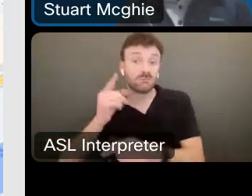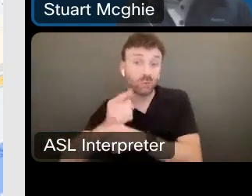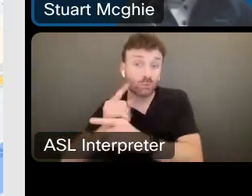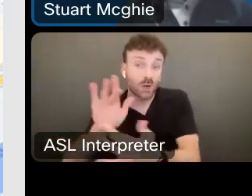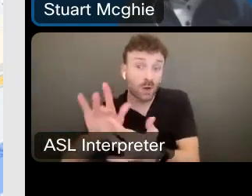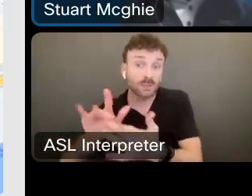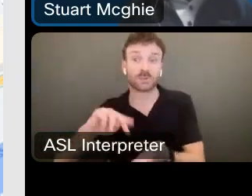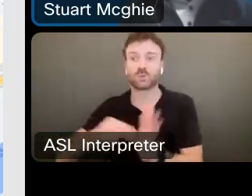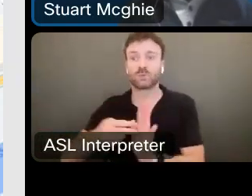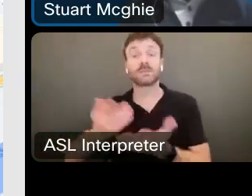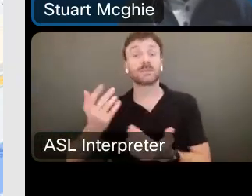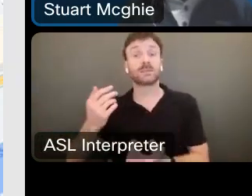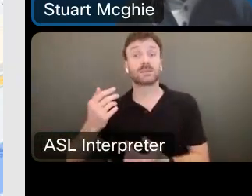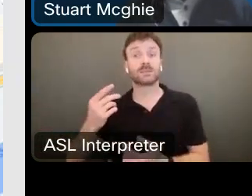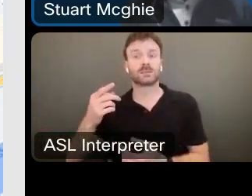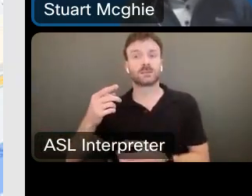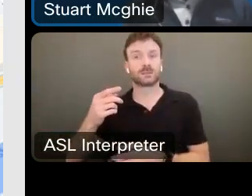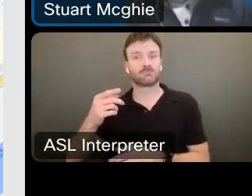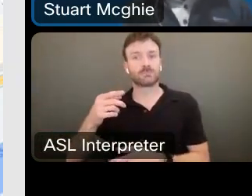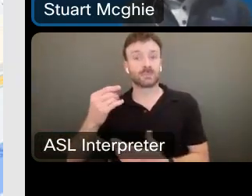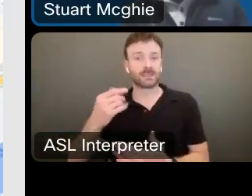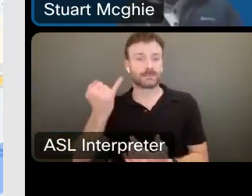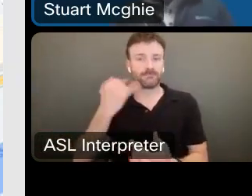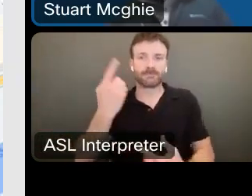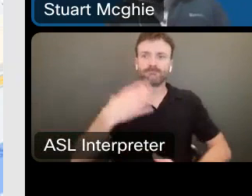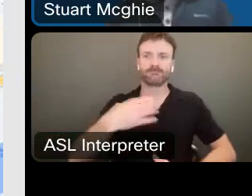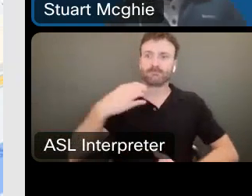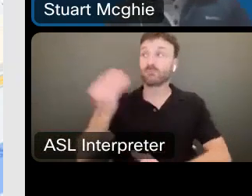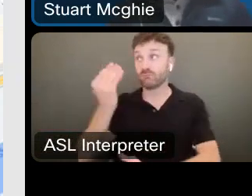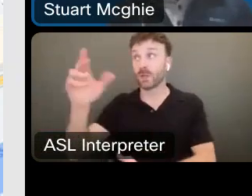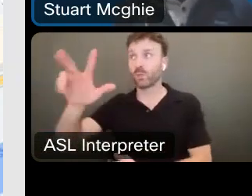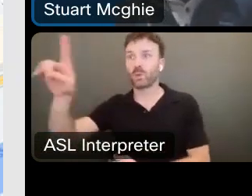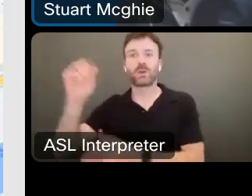that it's being followed up within an efficient manner.